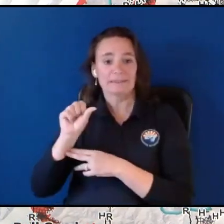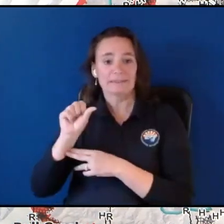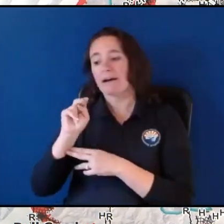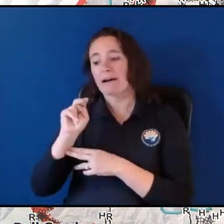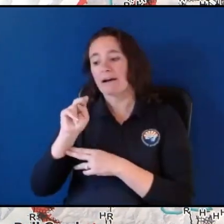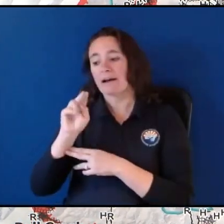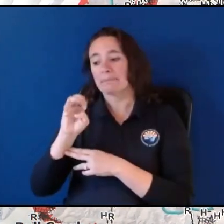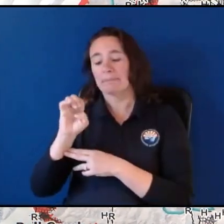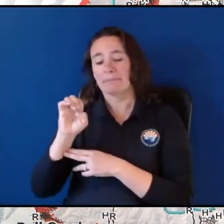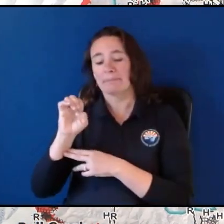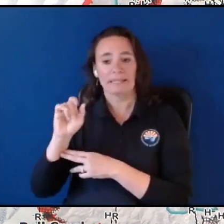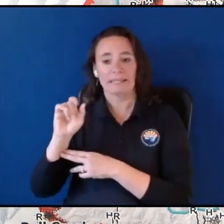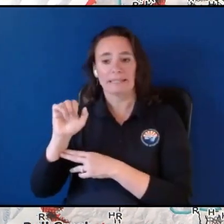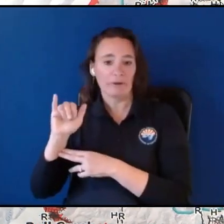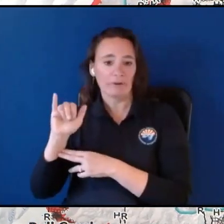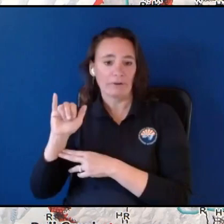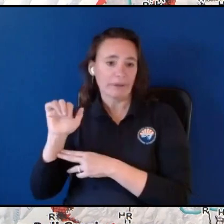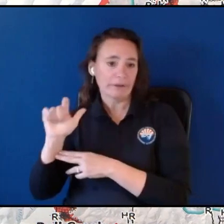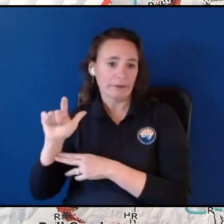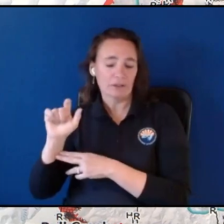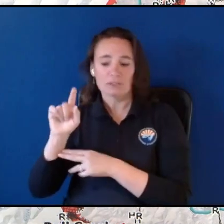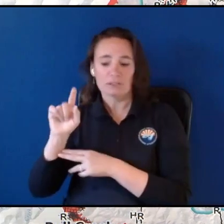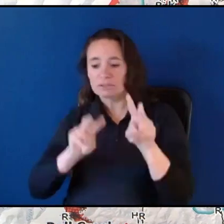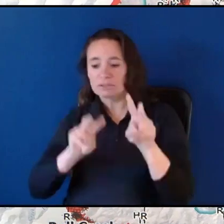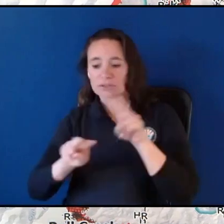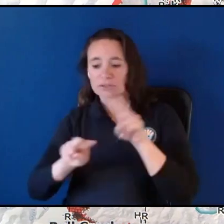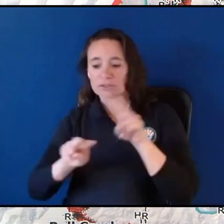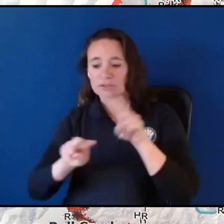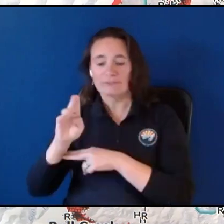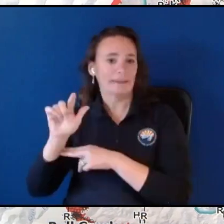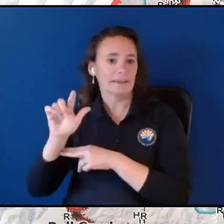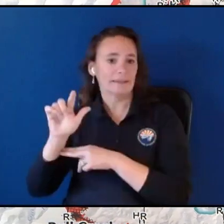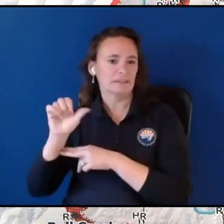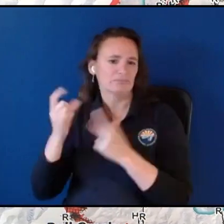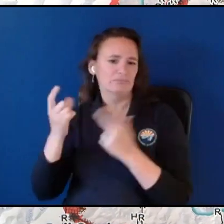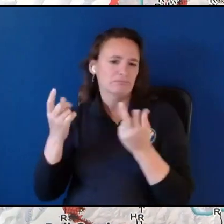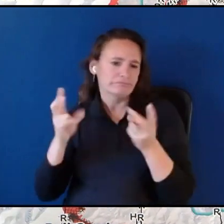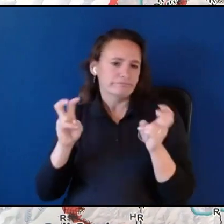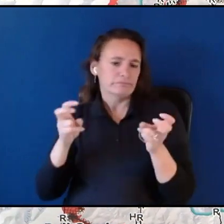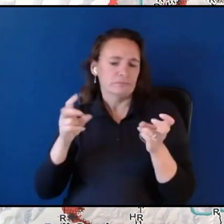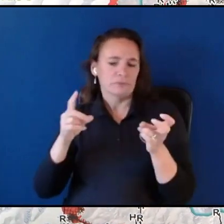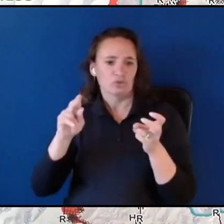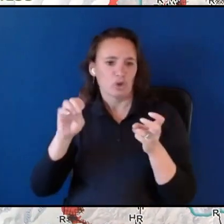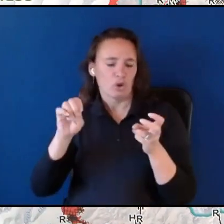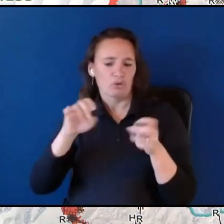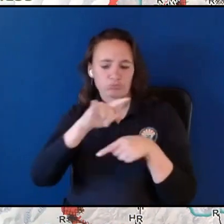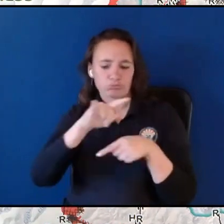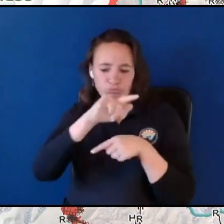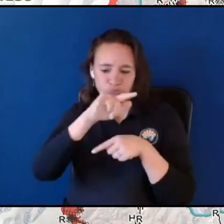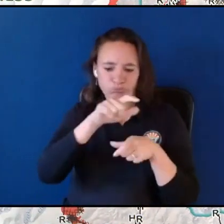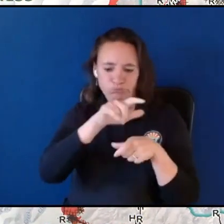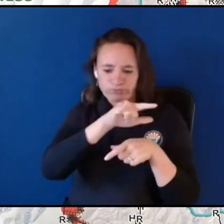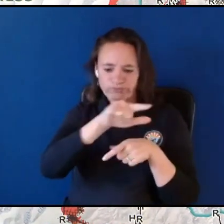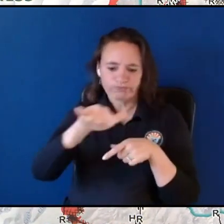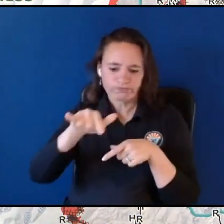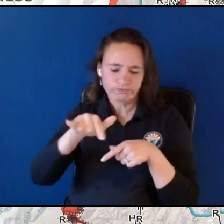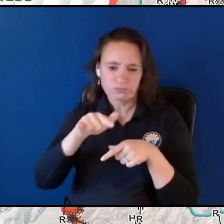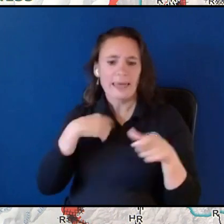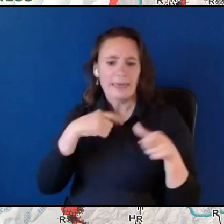So, especially down here in this high areas of fire growth, and where a lot of the crews are working and we've had